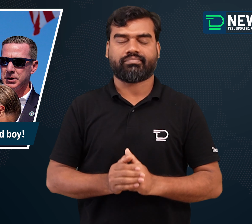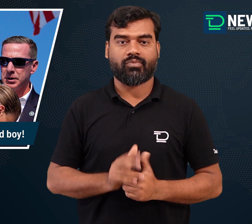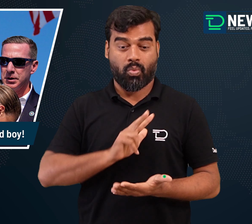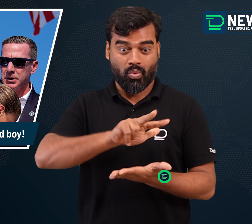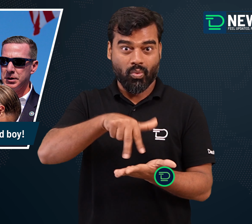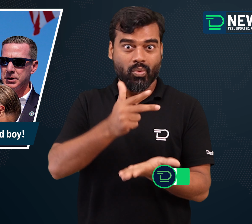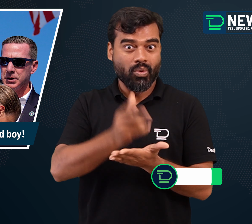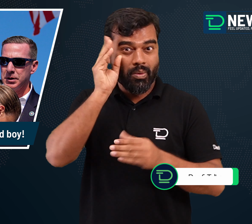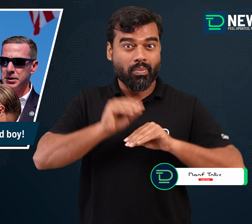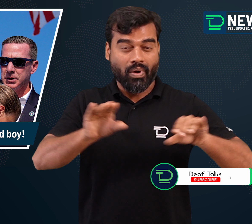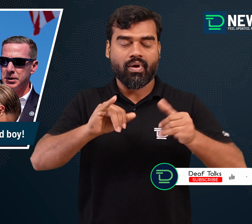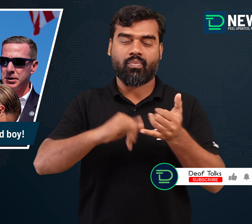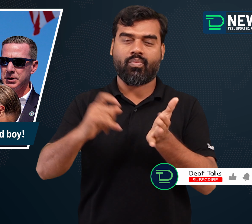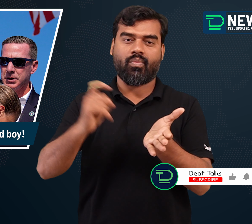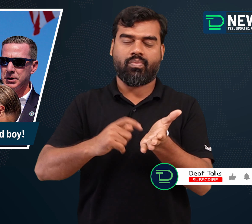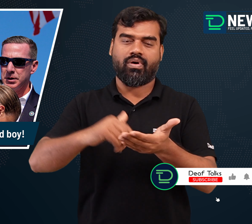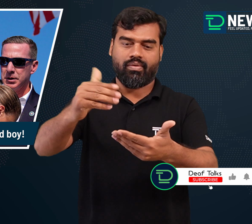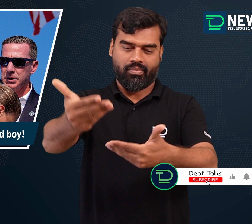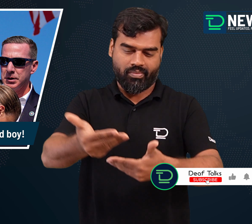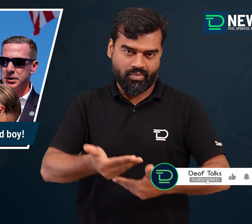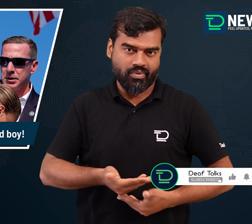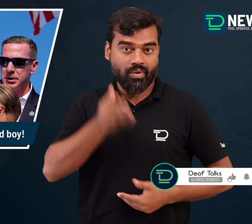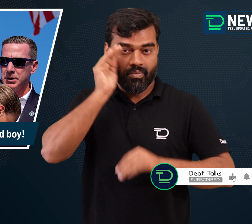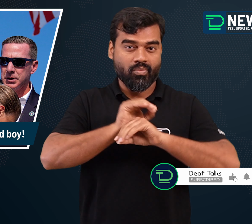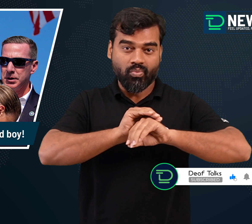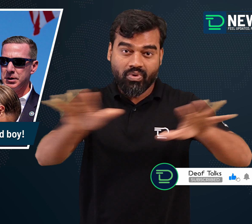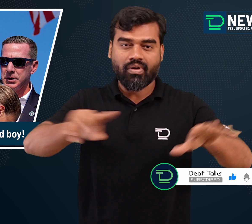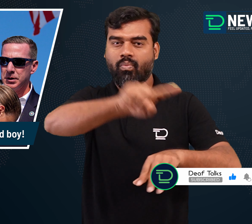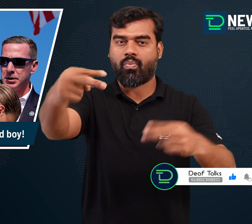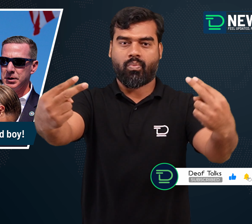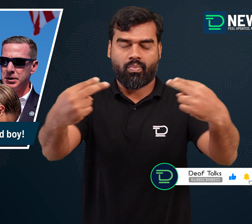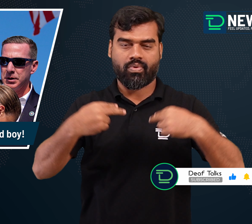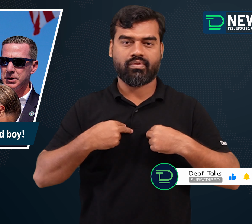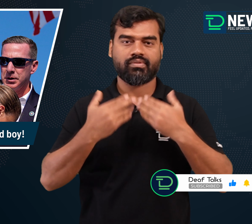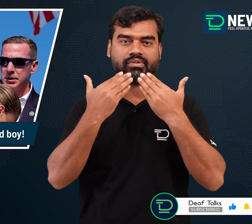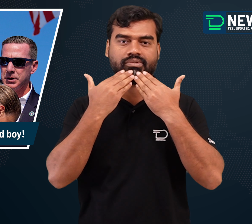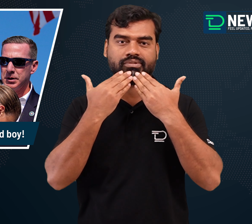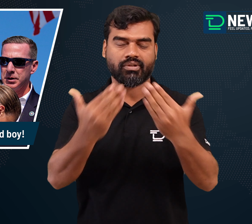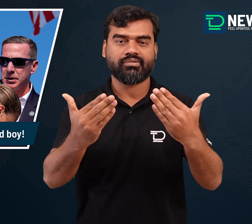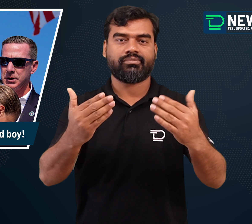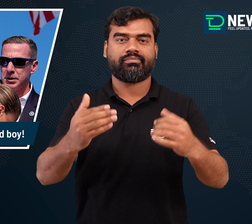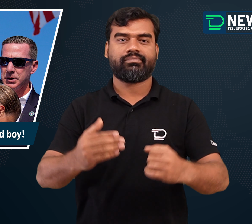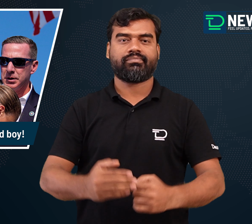Subscribe to DT News, and thanks for watching the news.